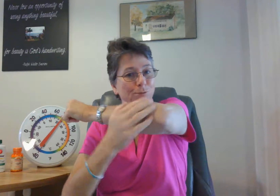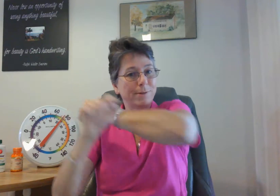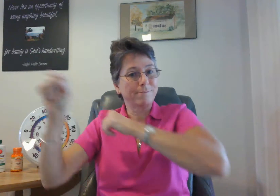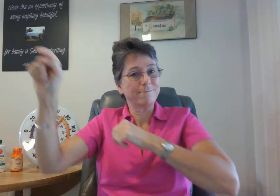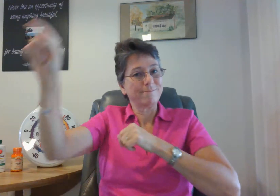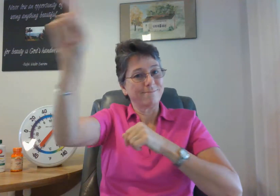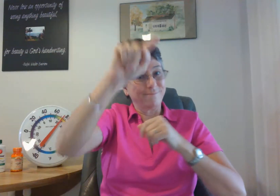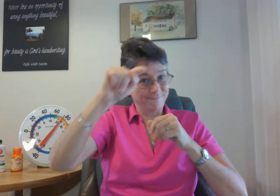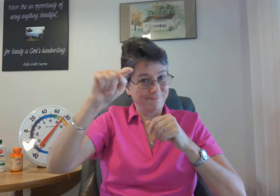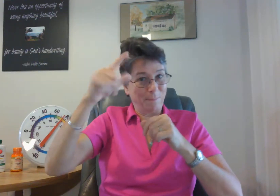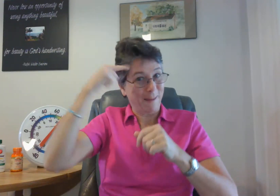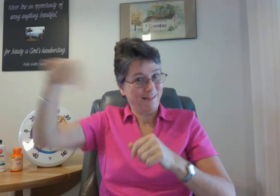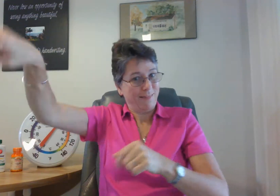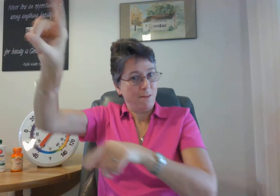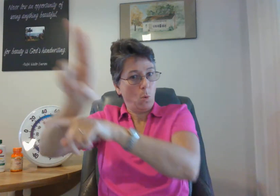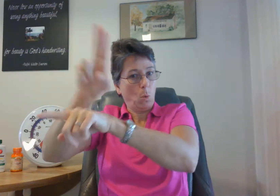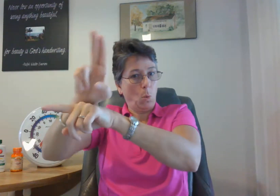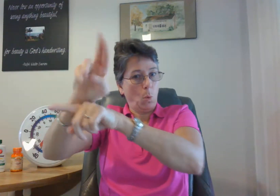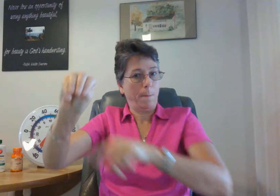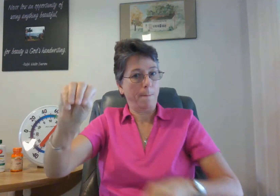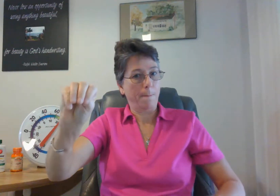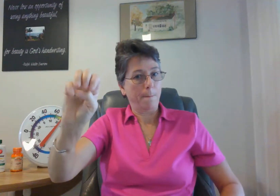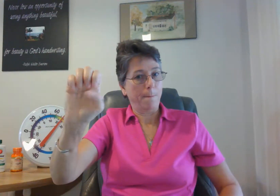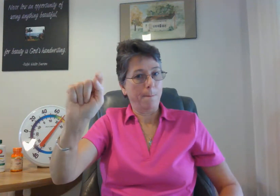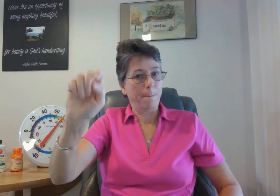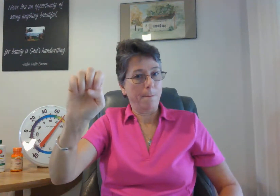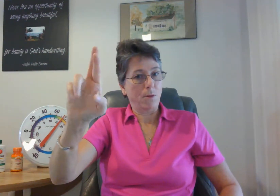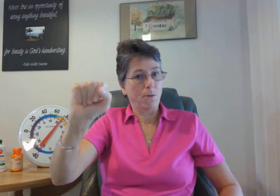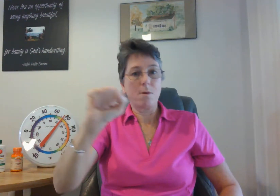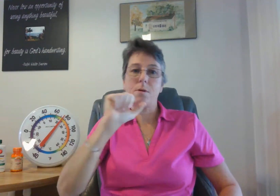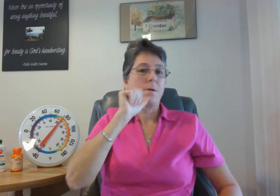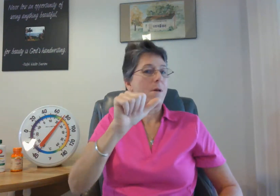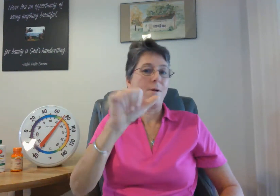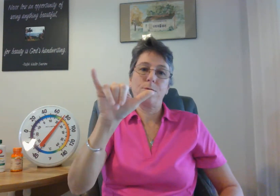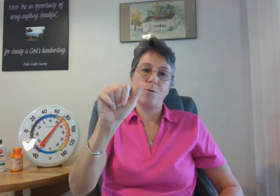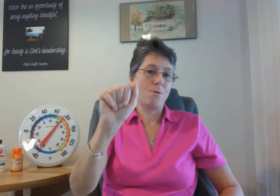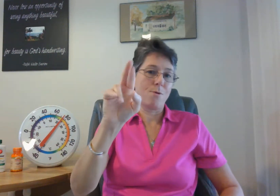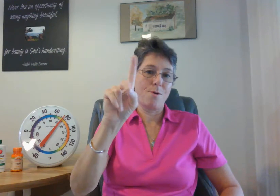It is because we use it to be able to sell them to other countries.